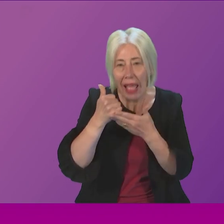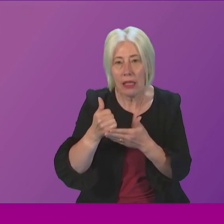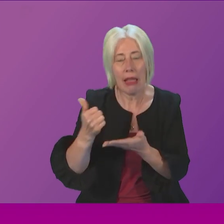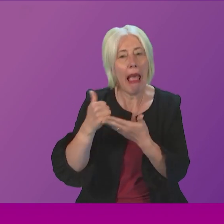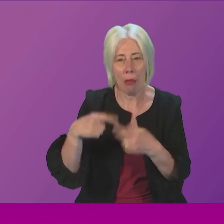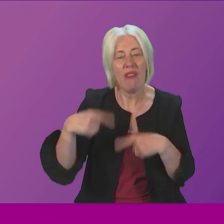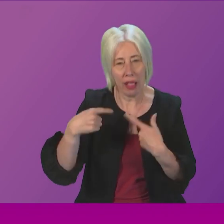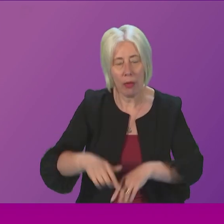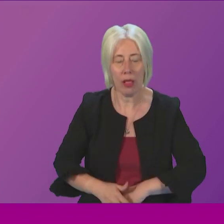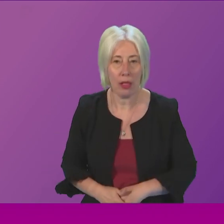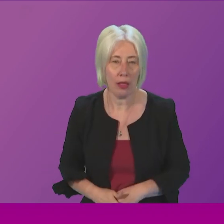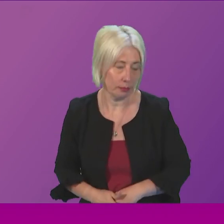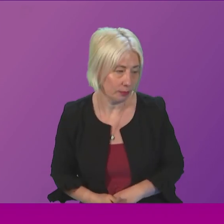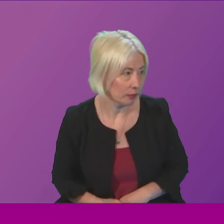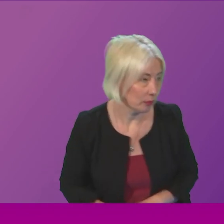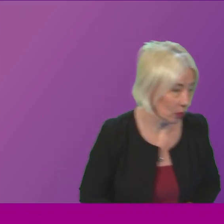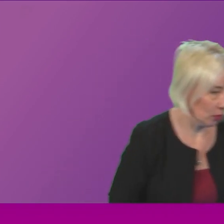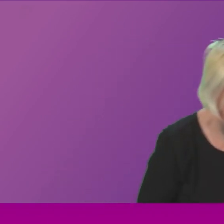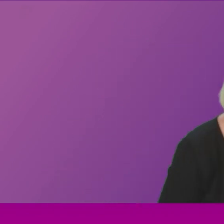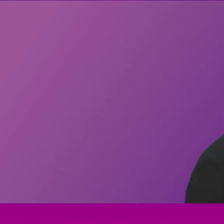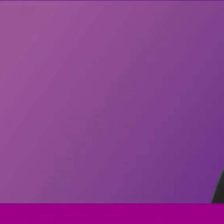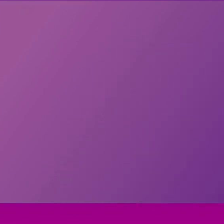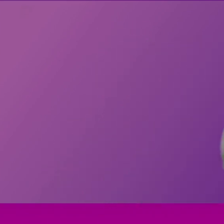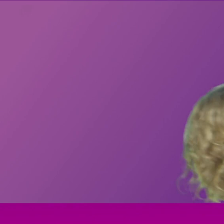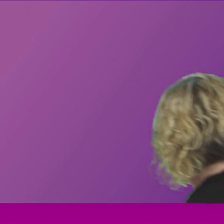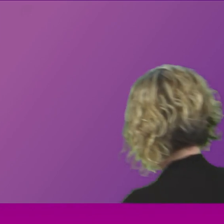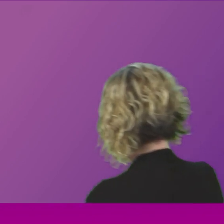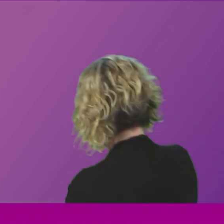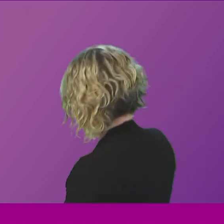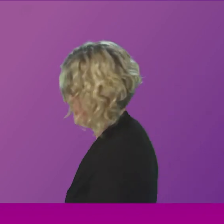We move to general and constituency supplementary questions.